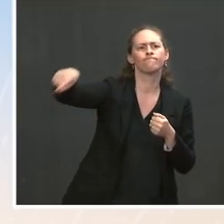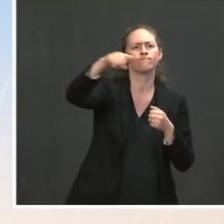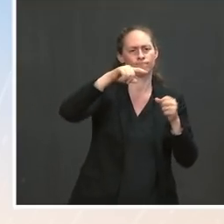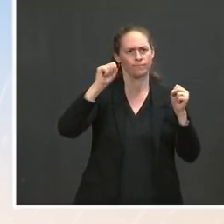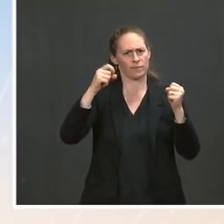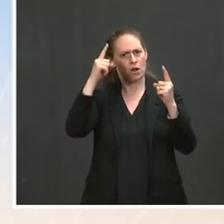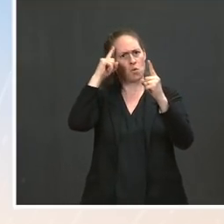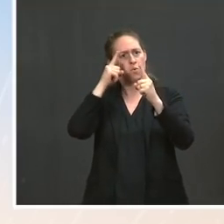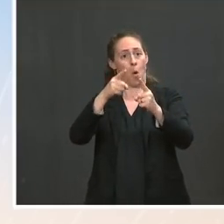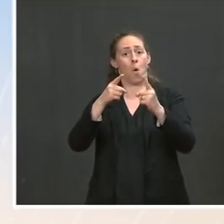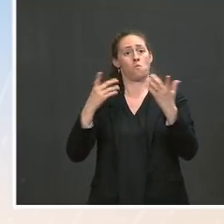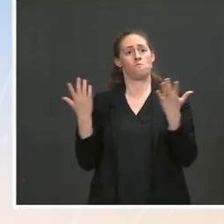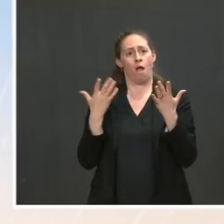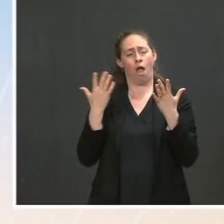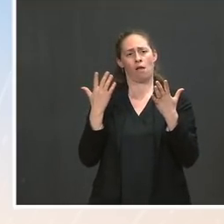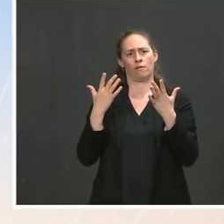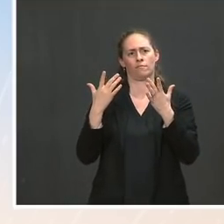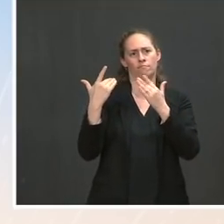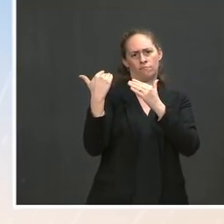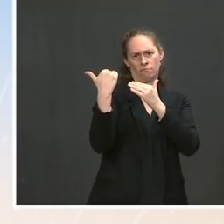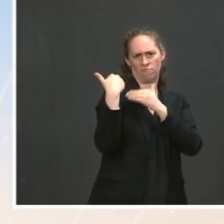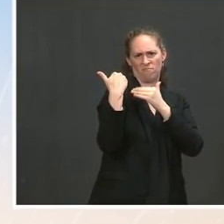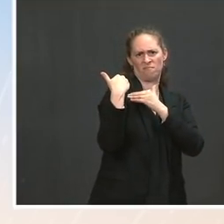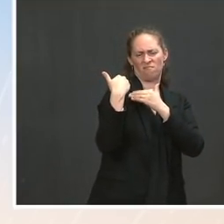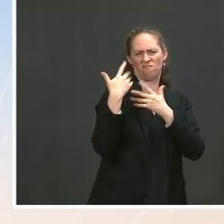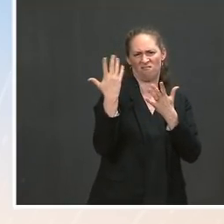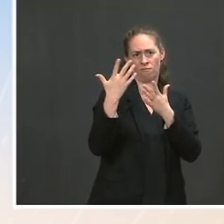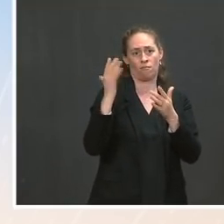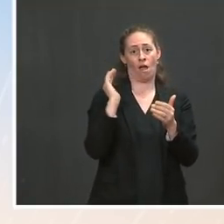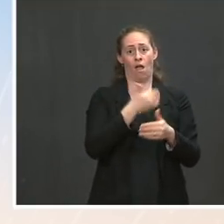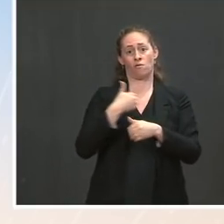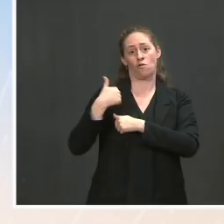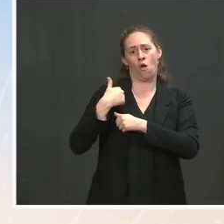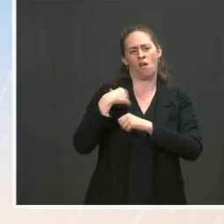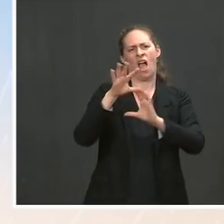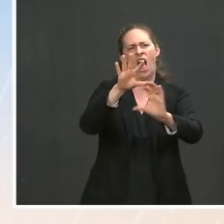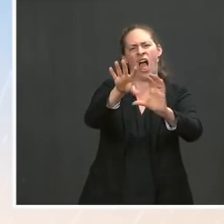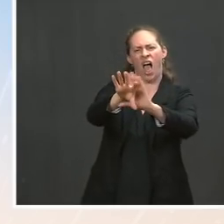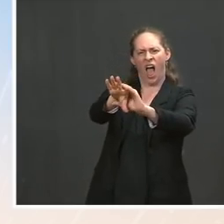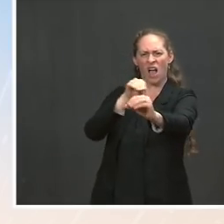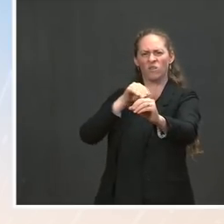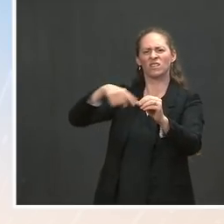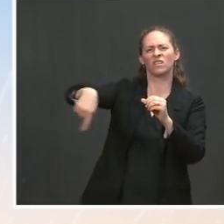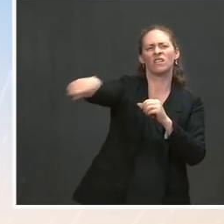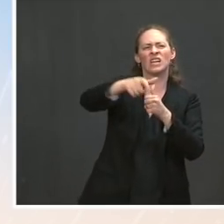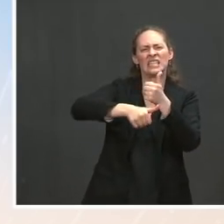removing our troops from harm's way, ensuring that Afghanistan can never again become a haven for terrorists that would threaten